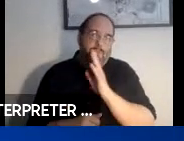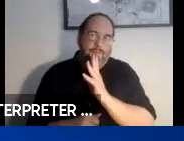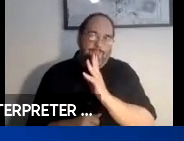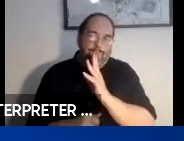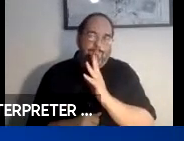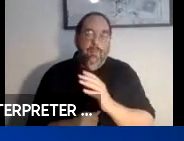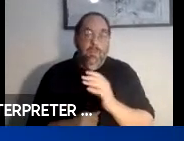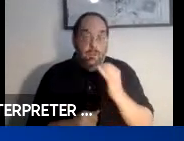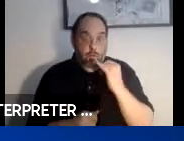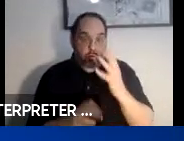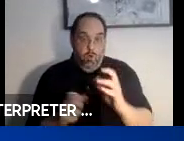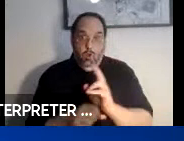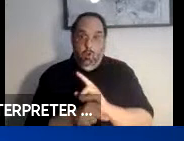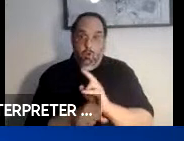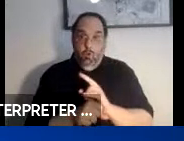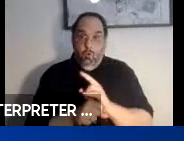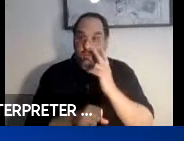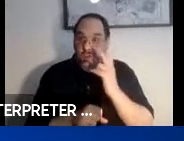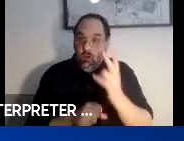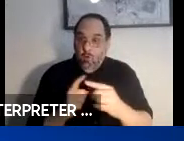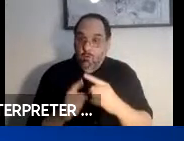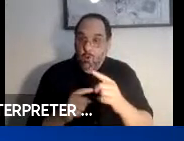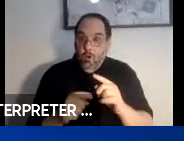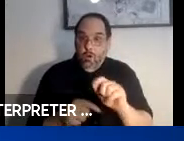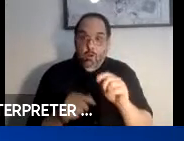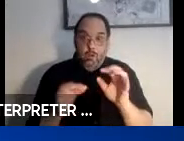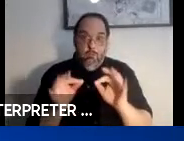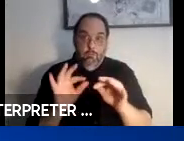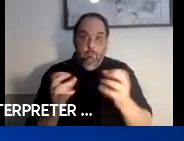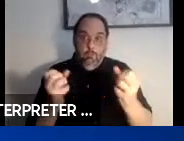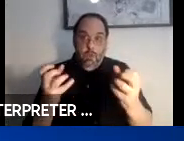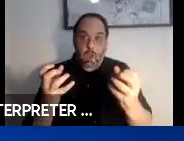If you wish to be visible for signing, please indicate that in your request.